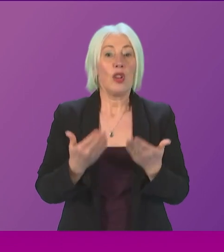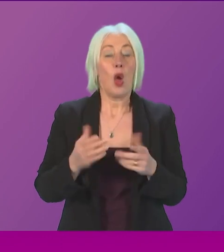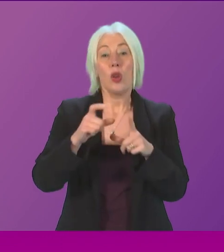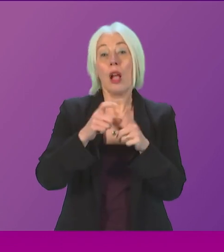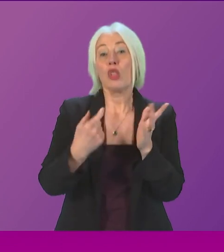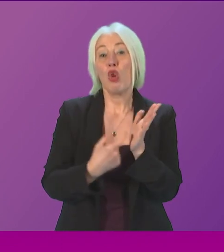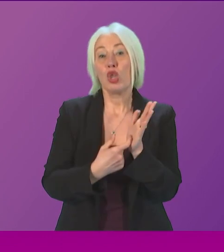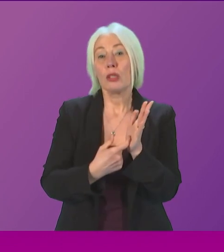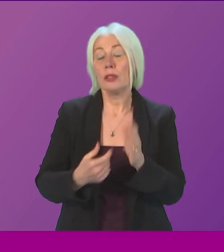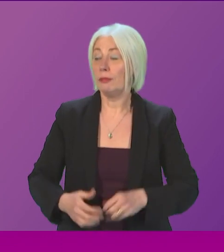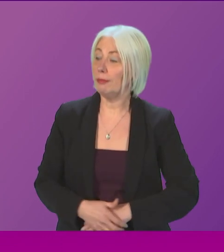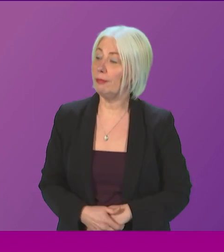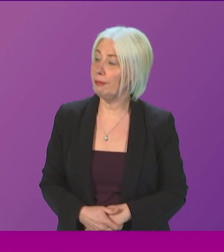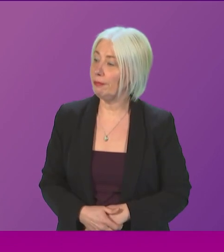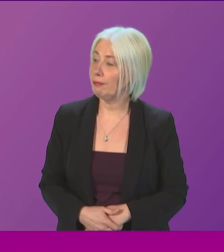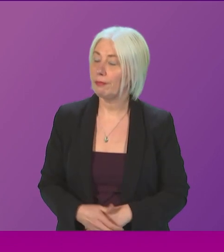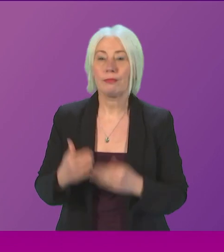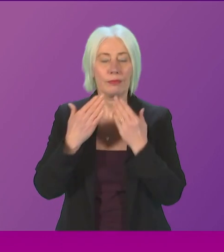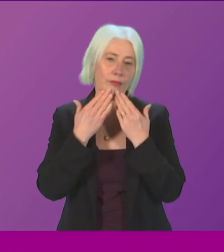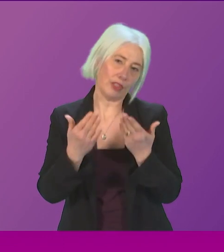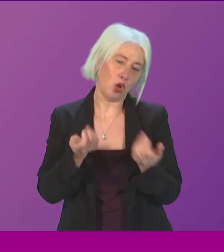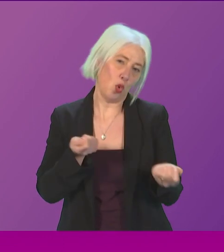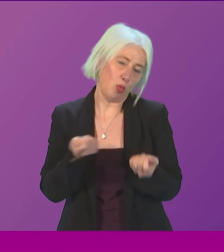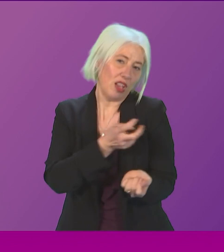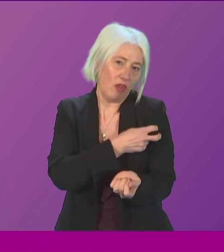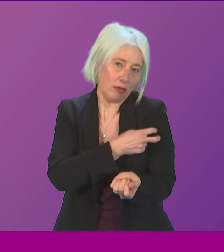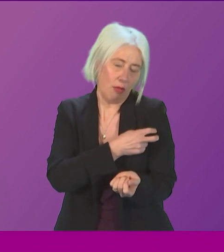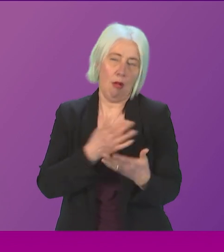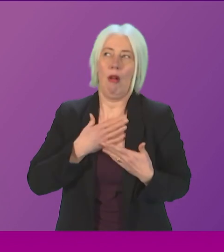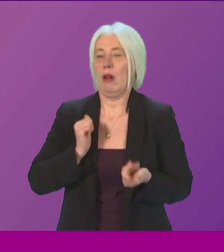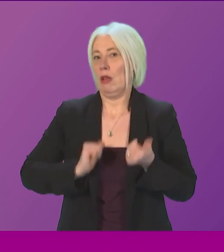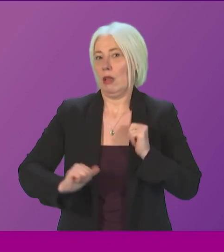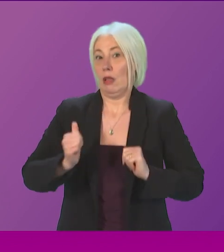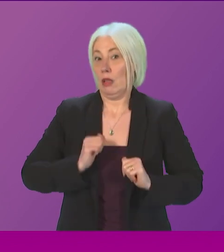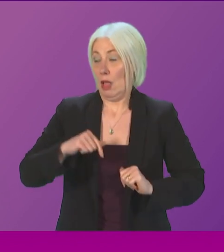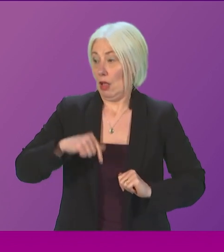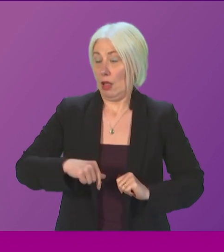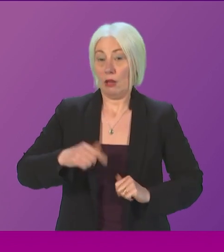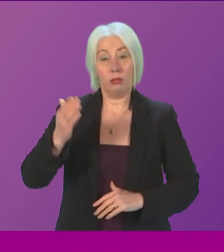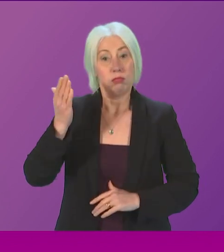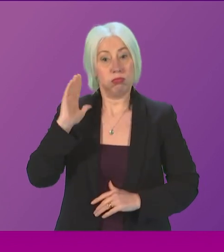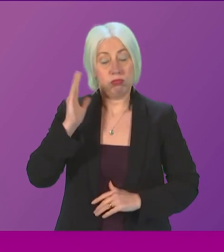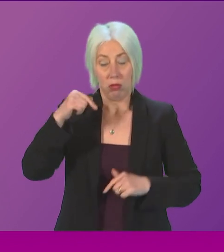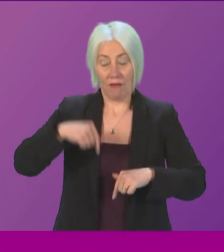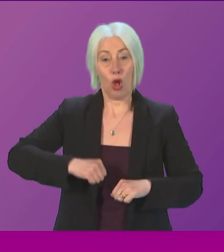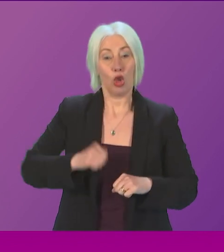Their Coronation; expresses its gratitude for Their Majesties’ public service to Scotland, and affirms the deep respect that is held for Their Majesties in Scotland. It is a great privilege to speak on behalf of the Scottish Conservatives in celebrating